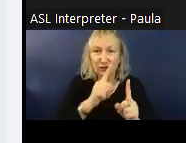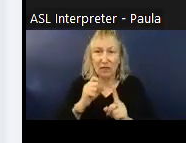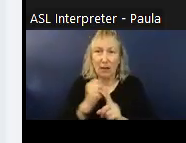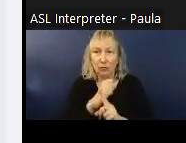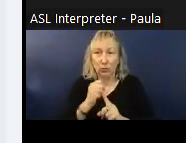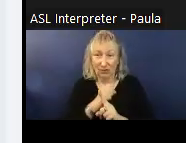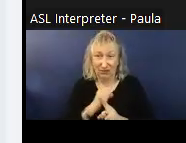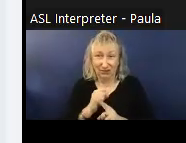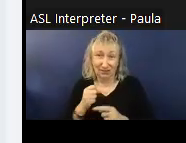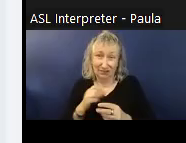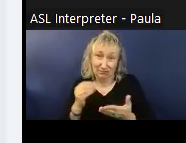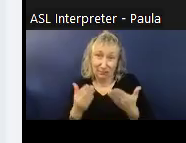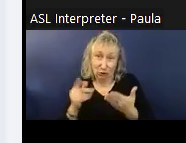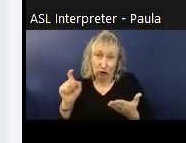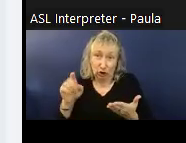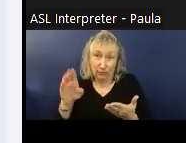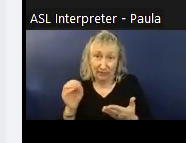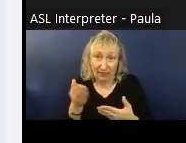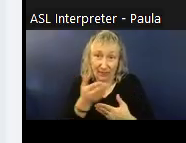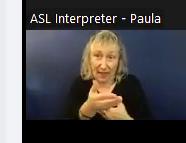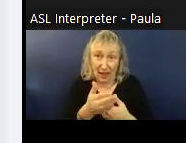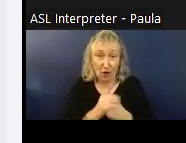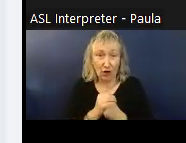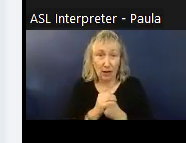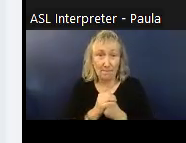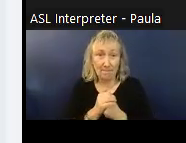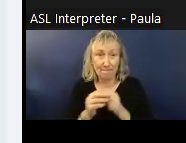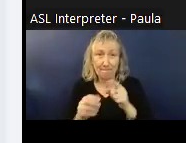OK. Well, looks like that really just calls it out